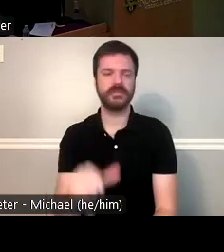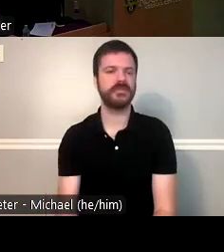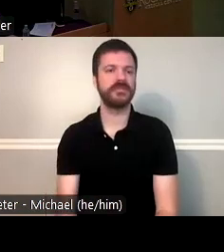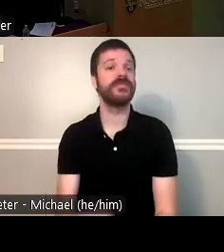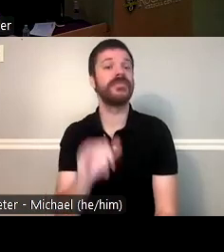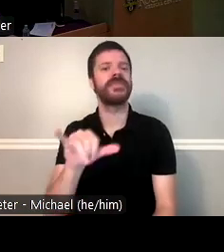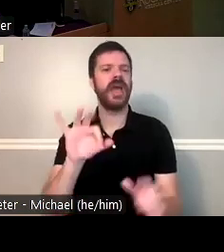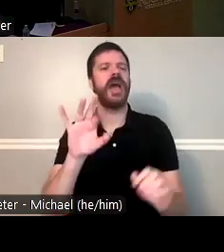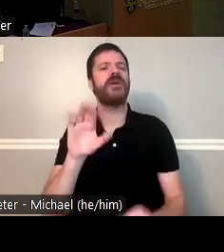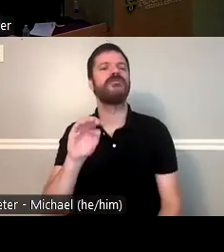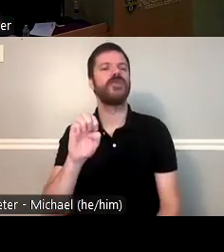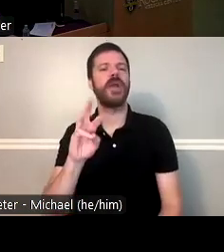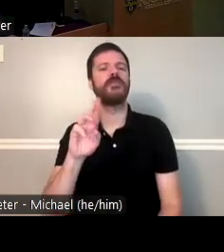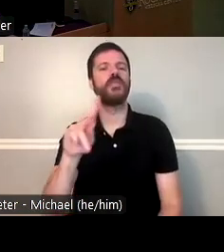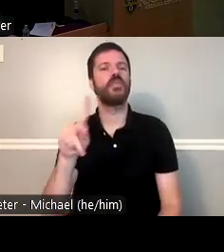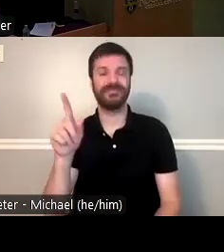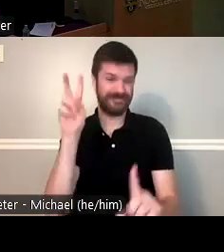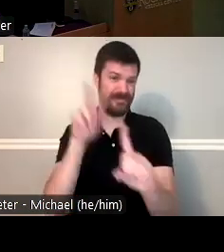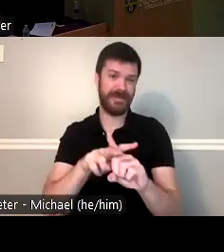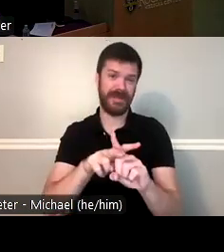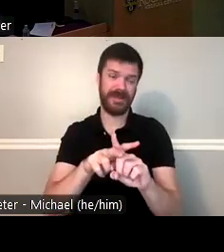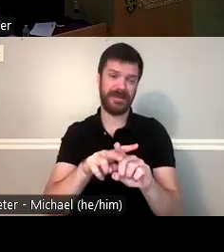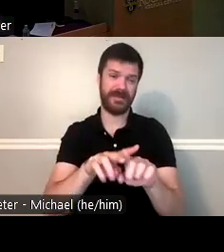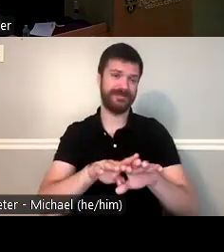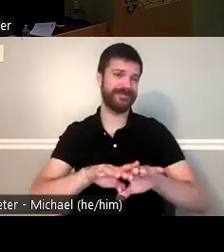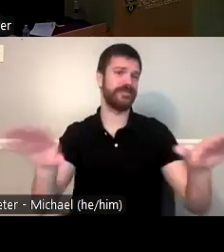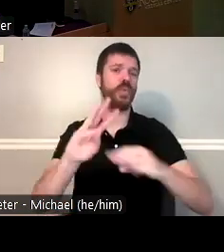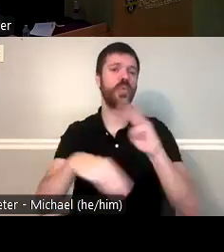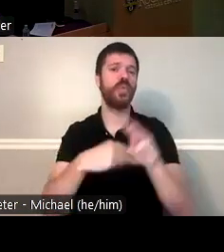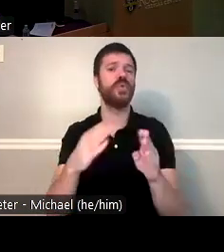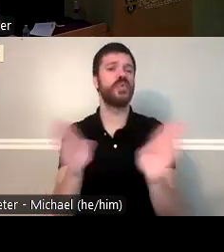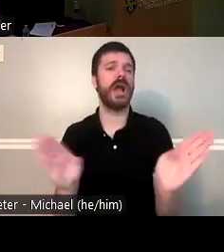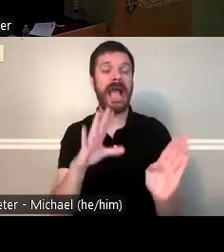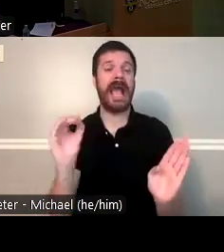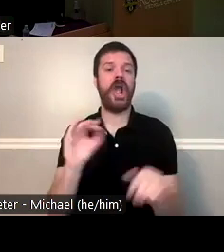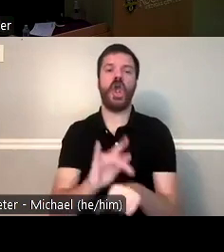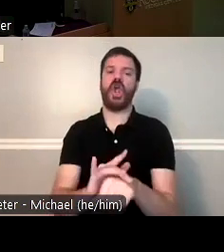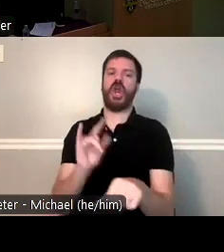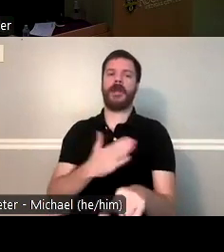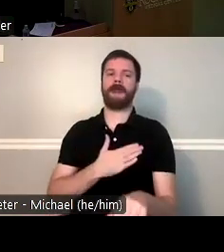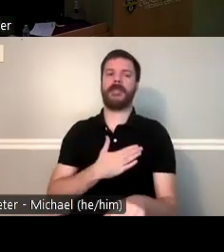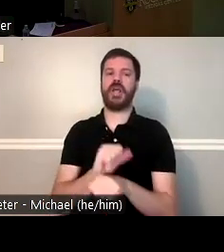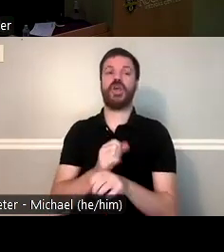is applied worldwide and I want to mention that ear very early in my career when I met Lyman WN